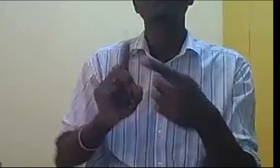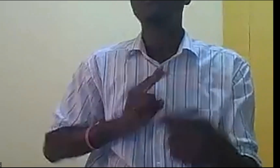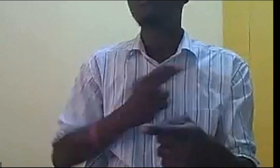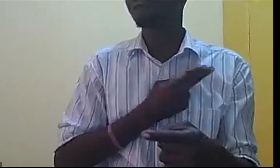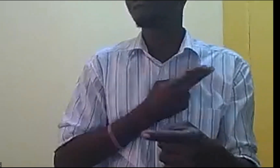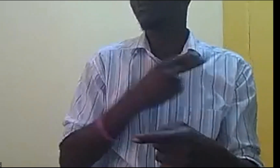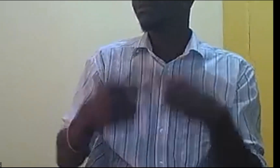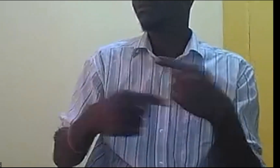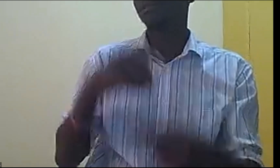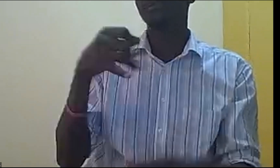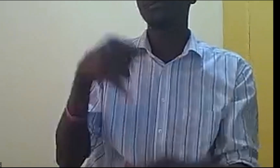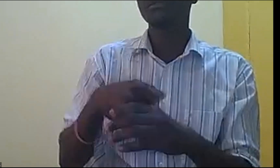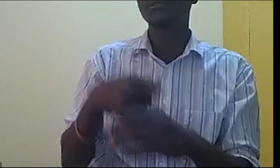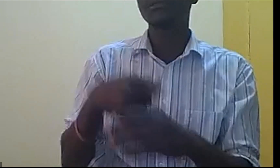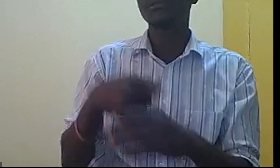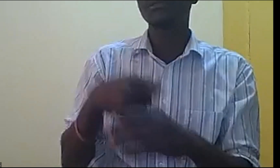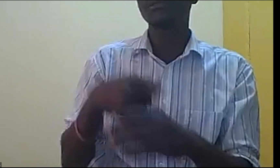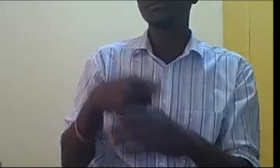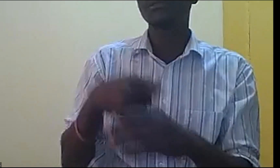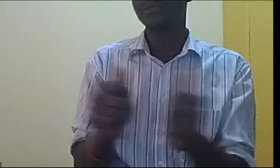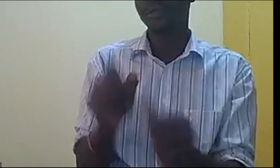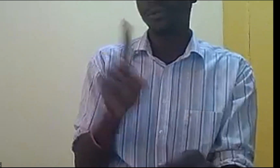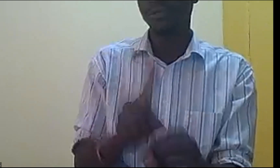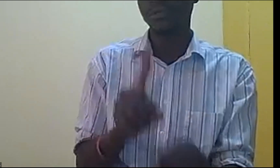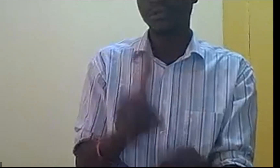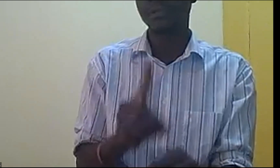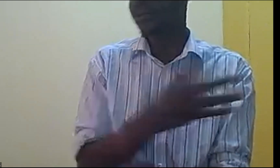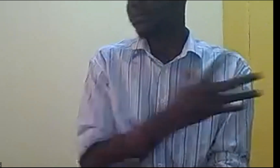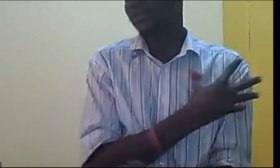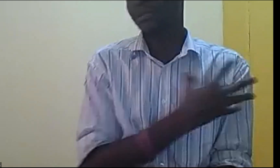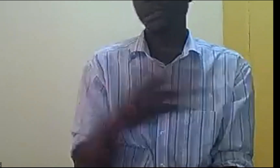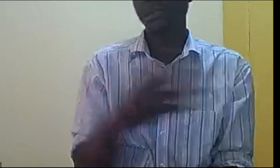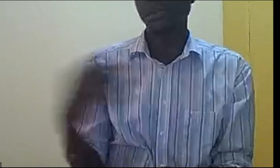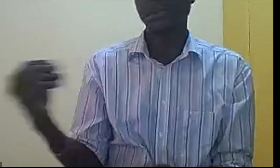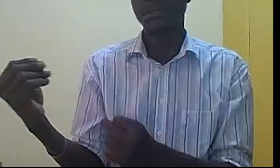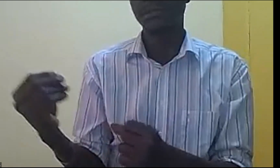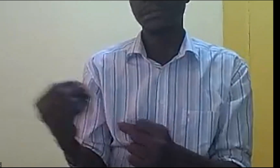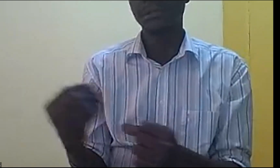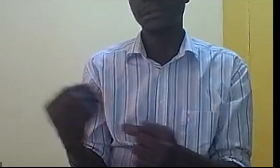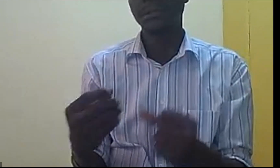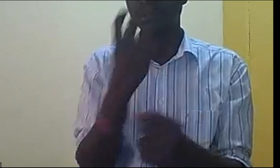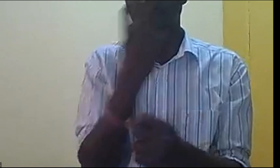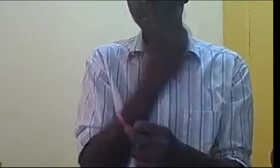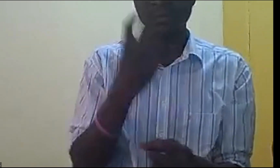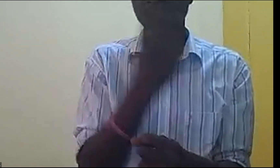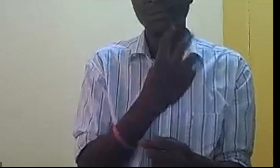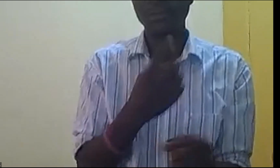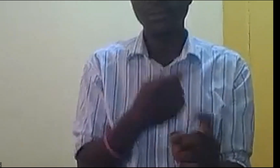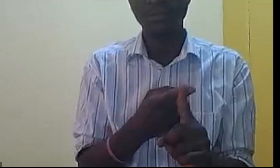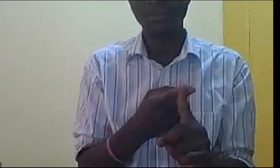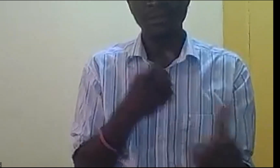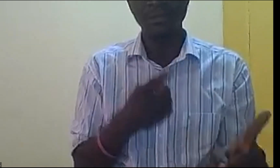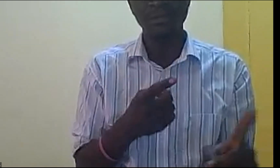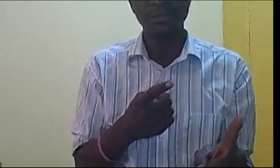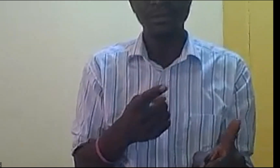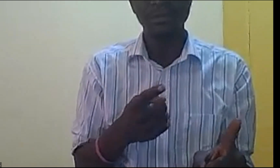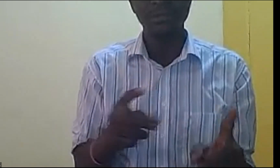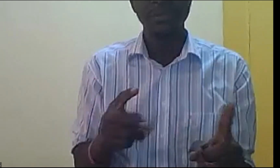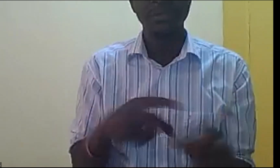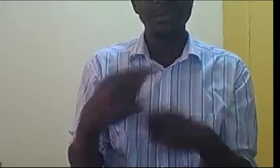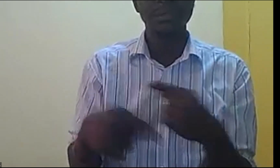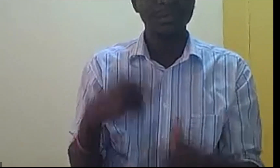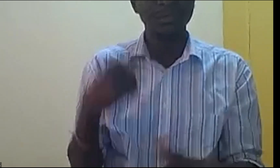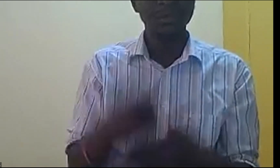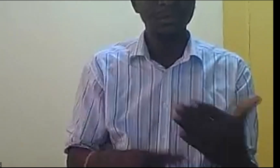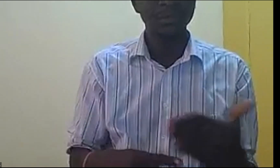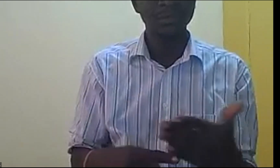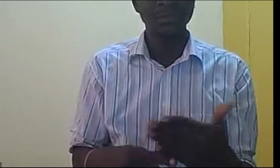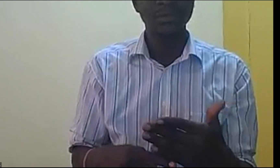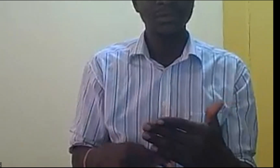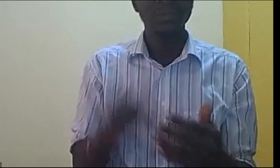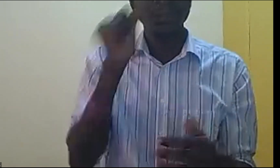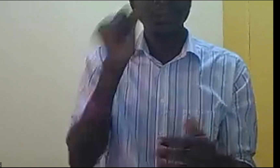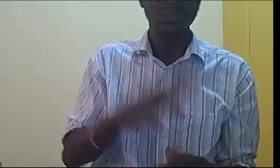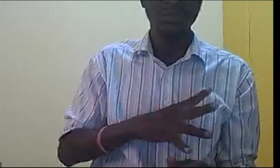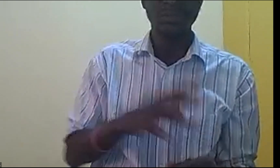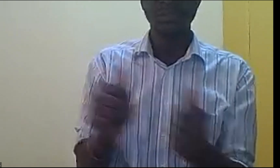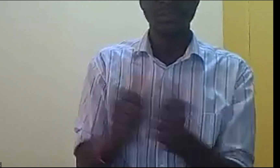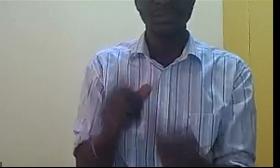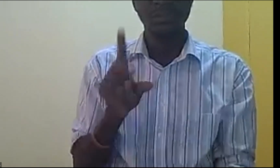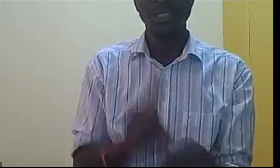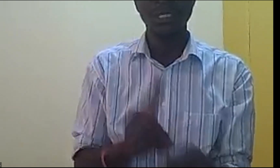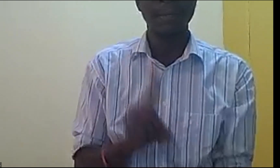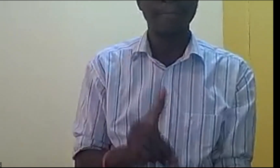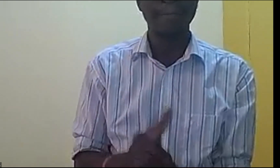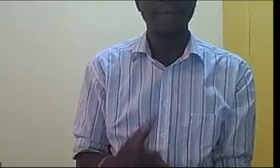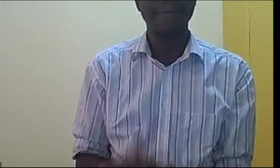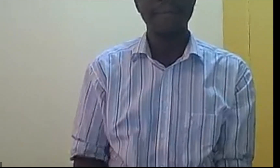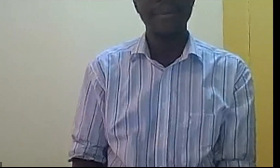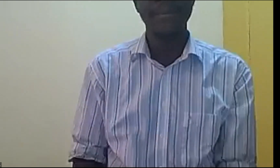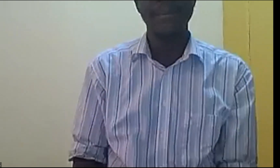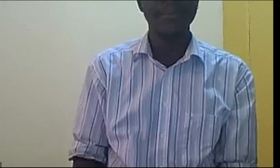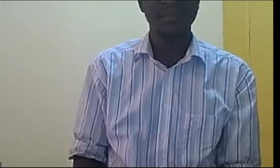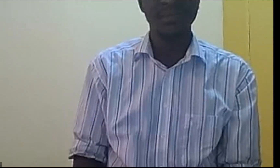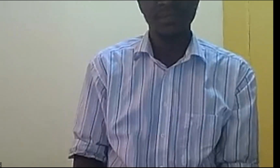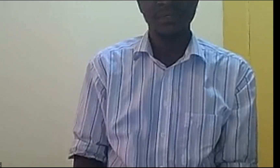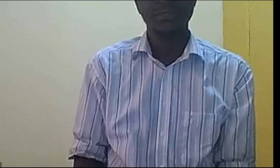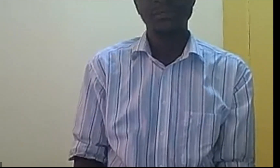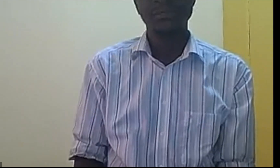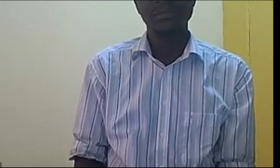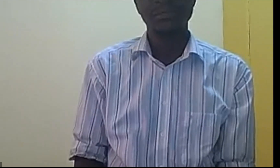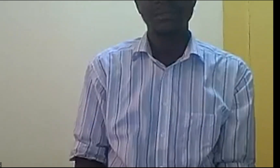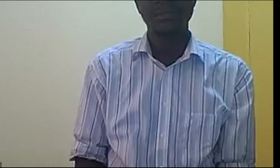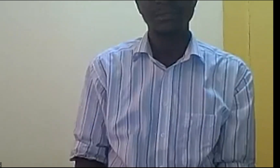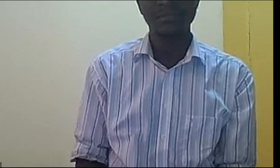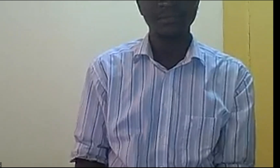Hey? Are you able to unmute?